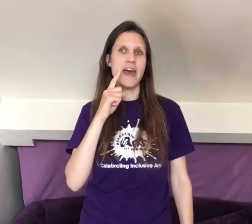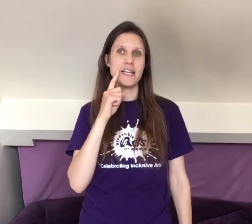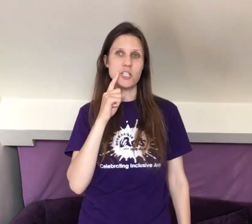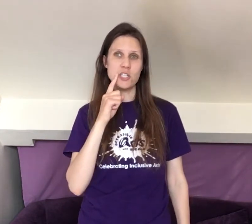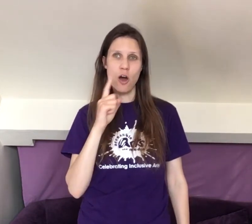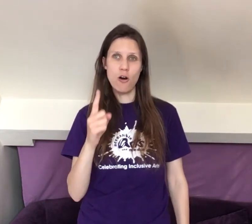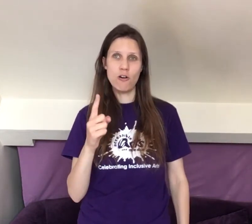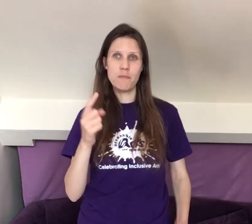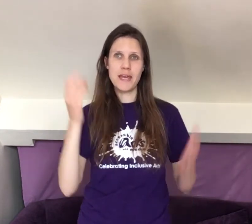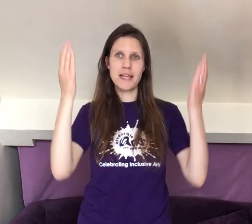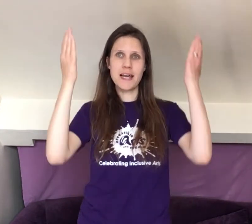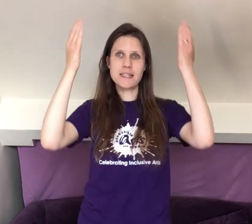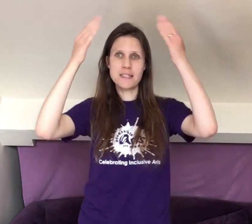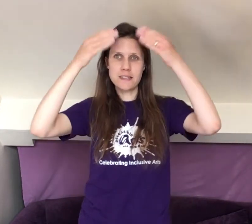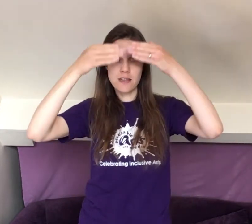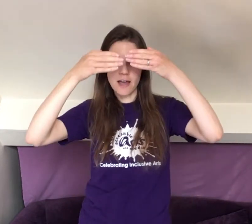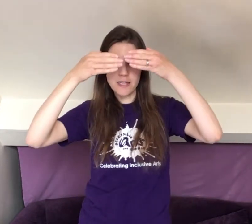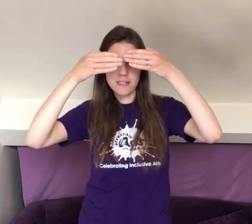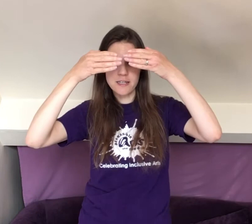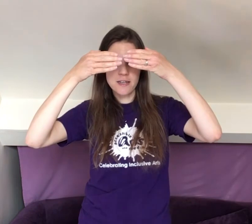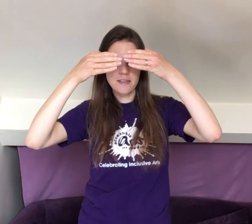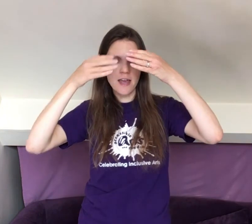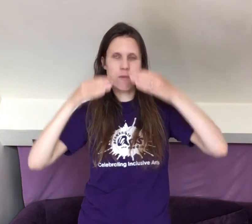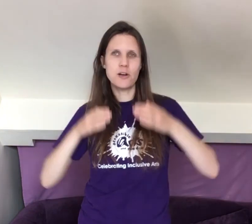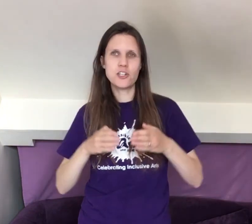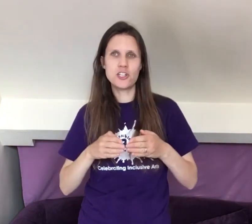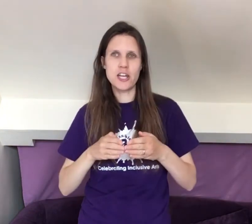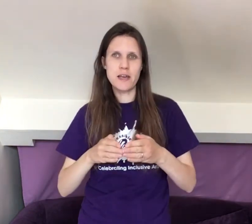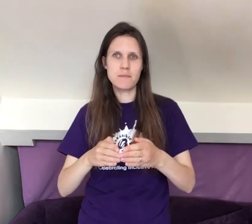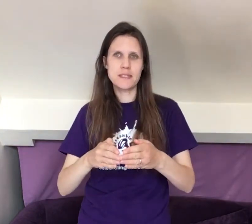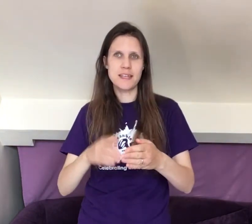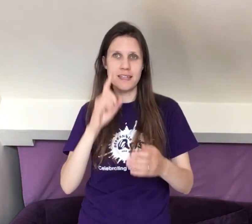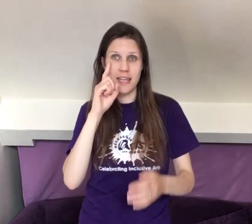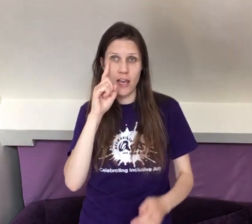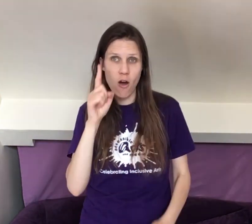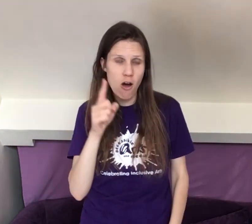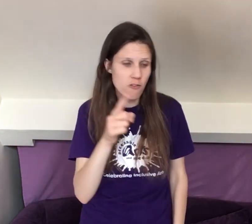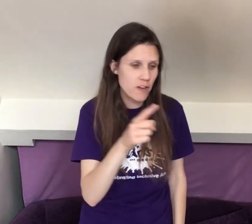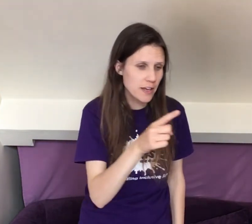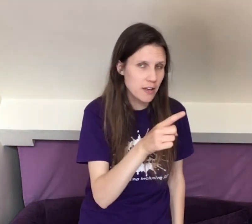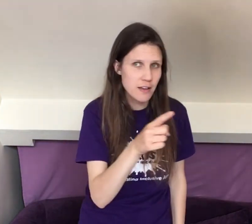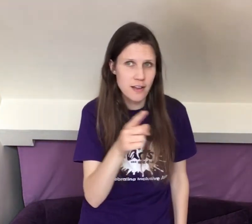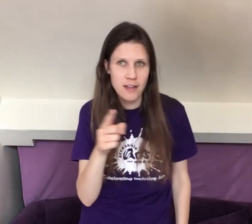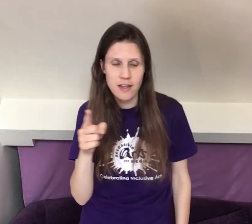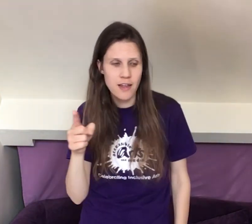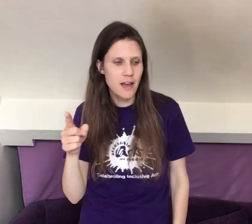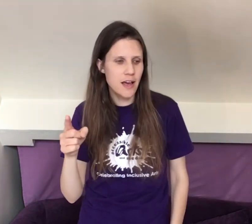They told me last night there were ships in the offing.